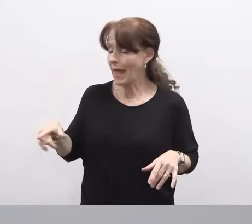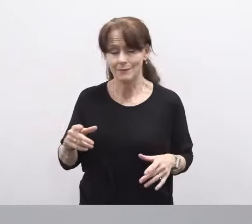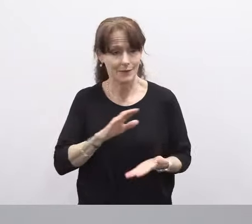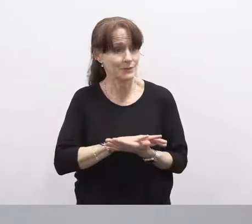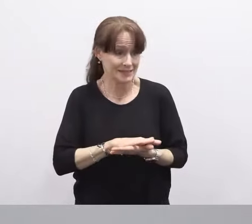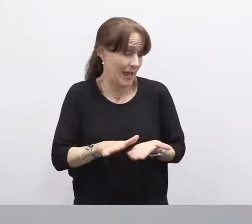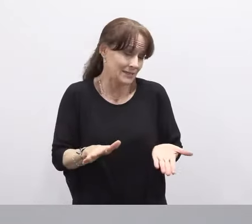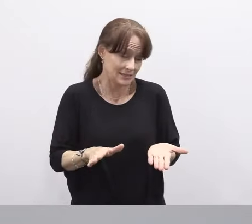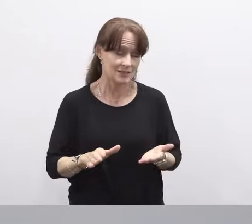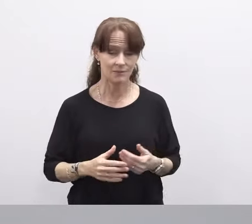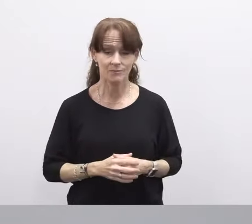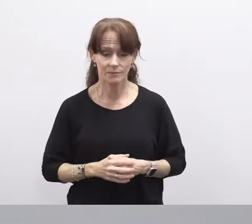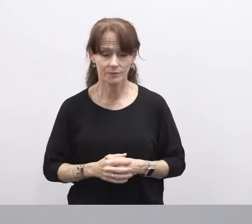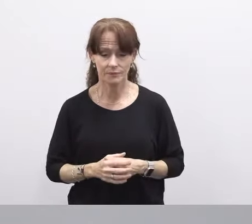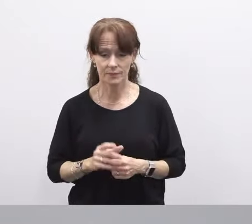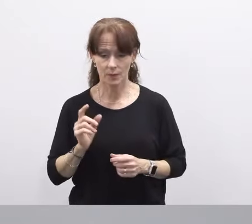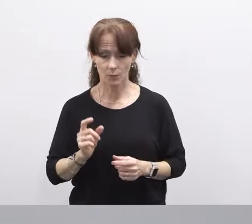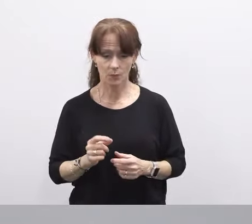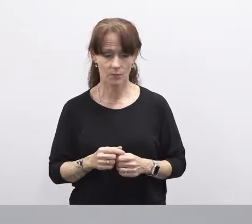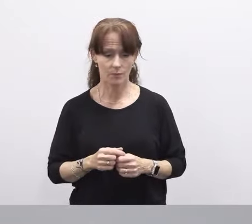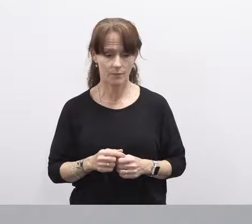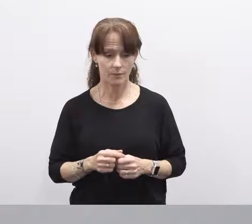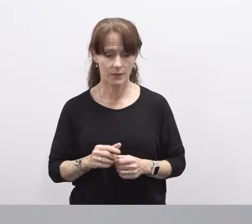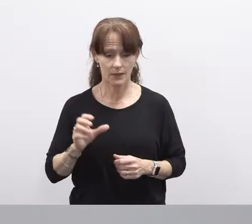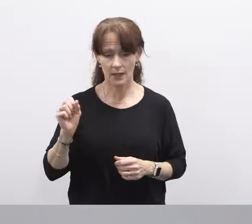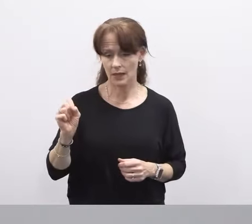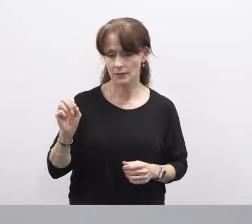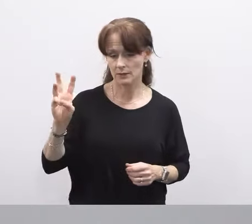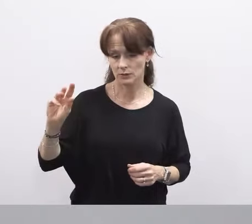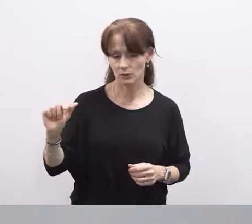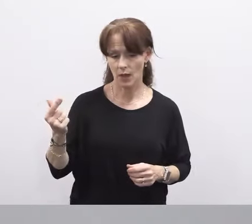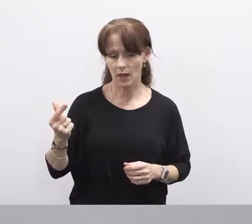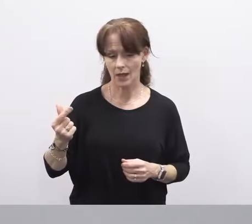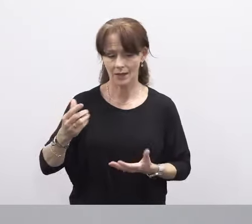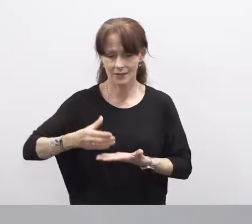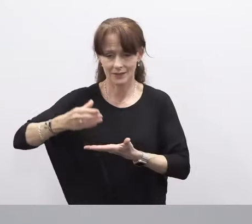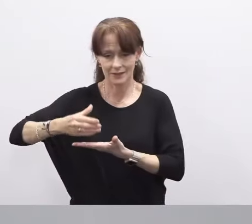And we were given swag, bags and goodies,